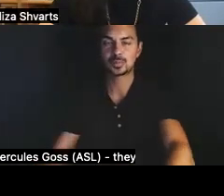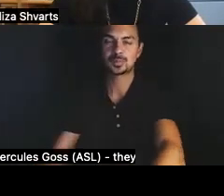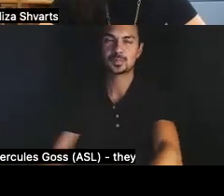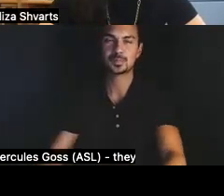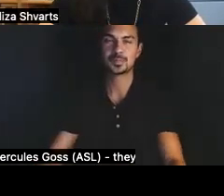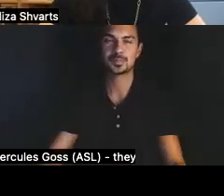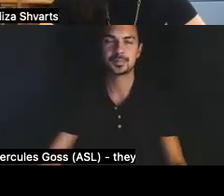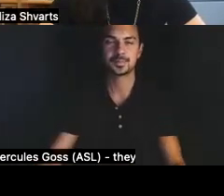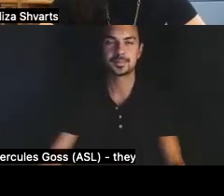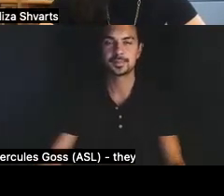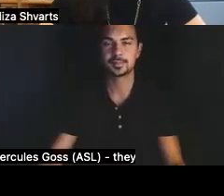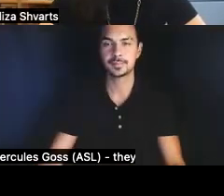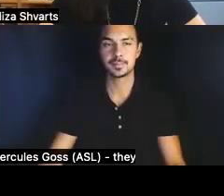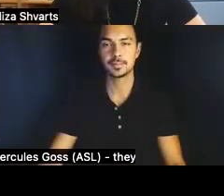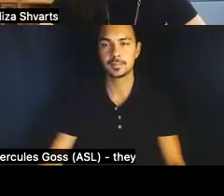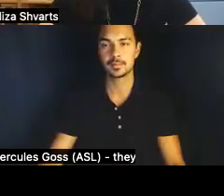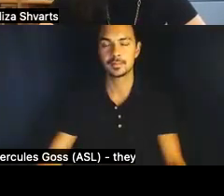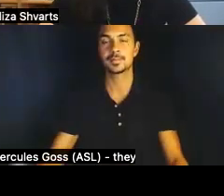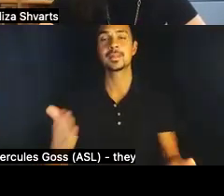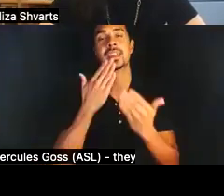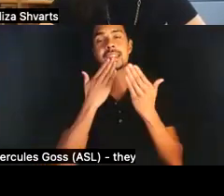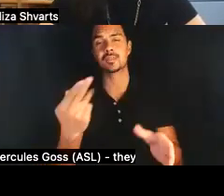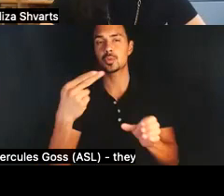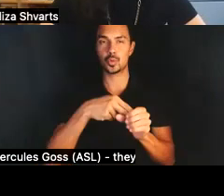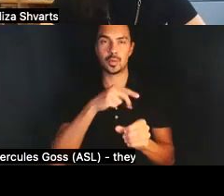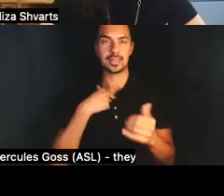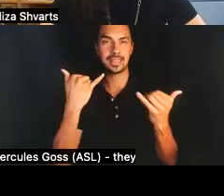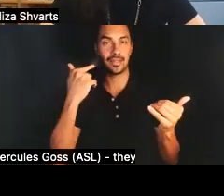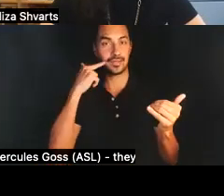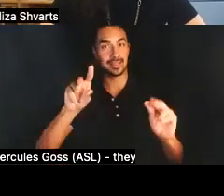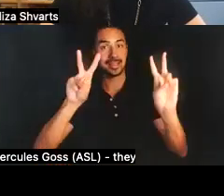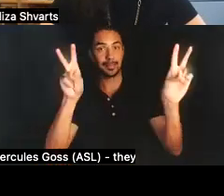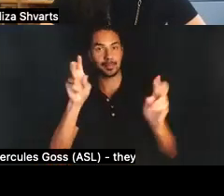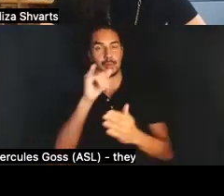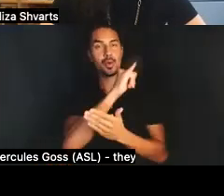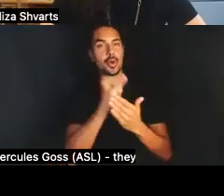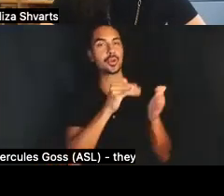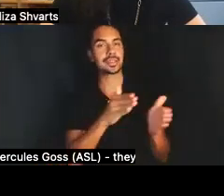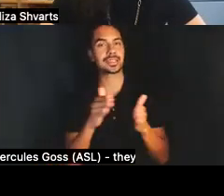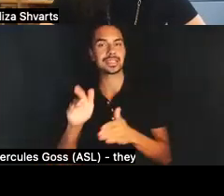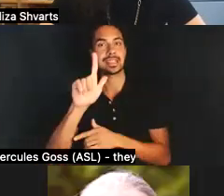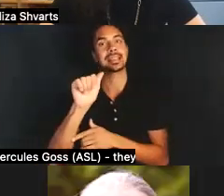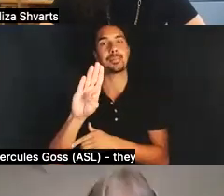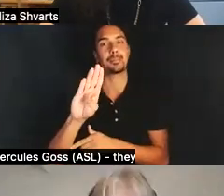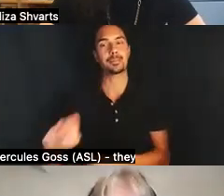in just a second. Thank you so much for joining us today for this